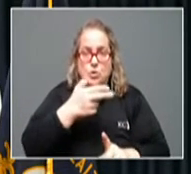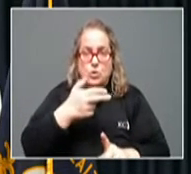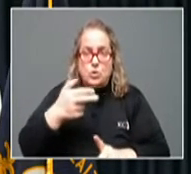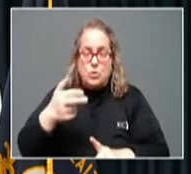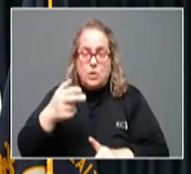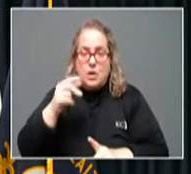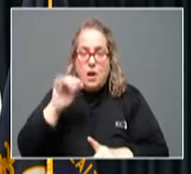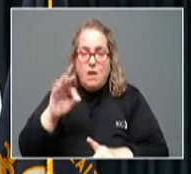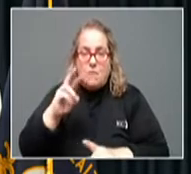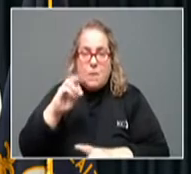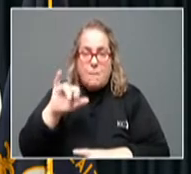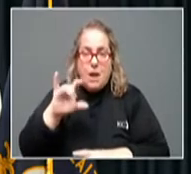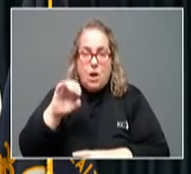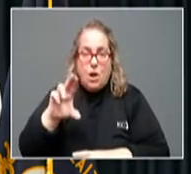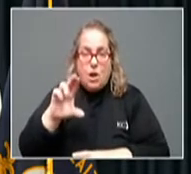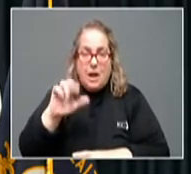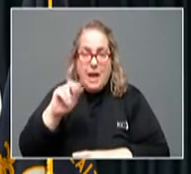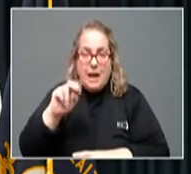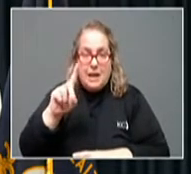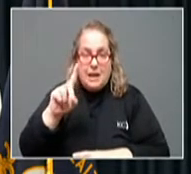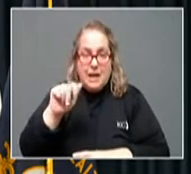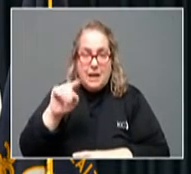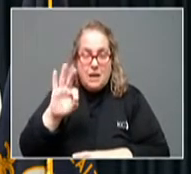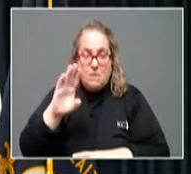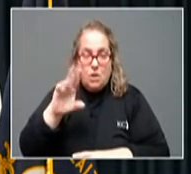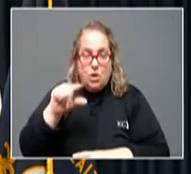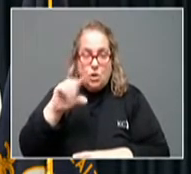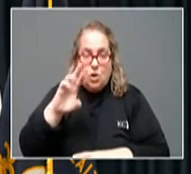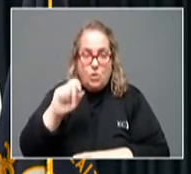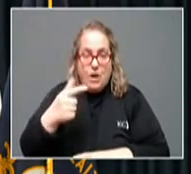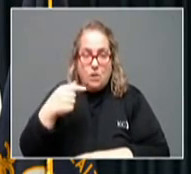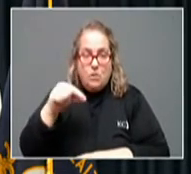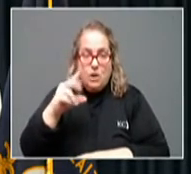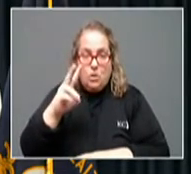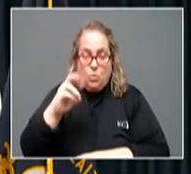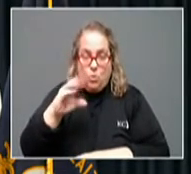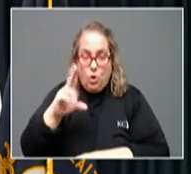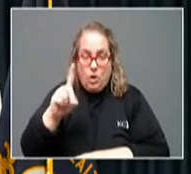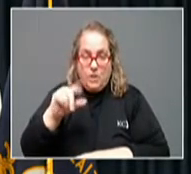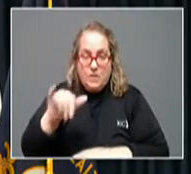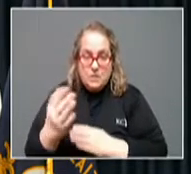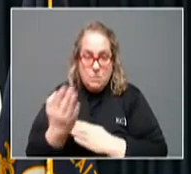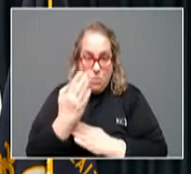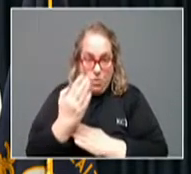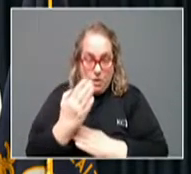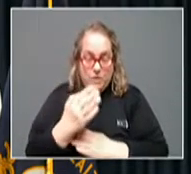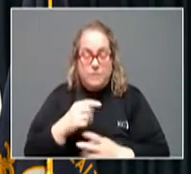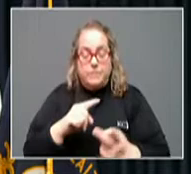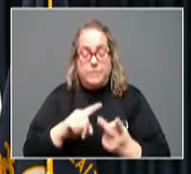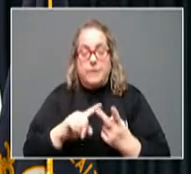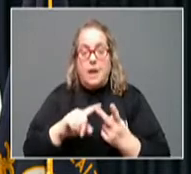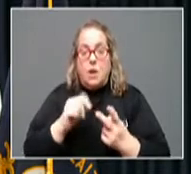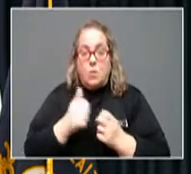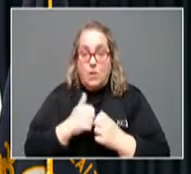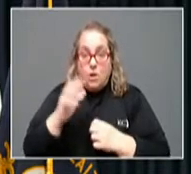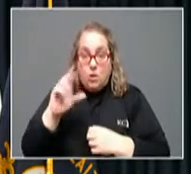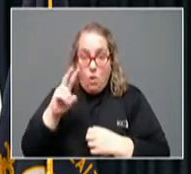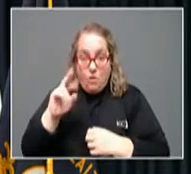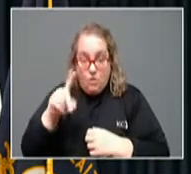Craig Greenberg this morning? And what that could mean for the mayoral race and with covid, ah should residents changing behavior right now with the